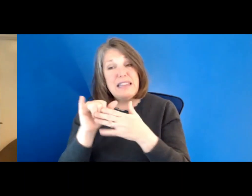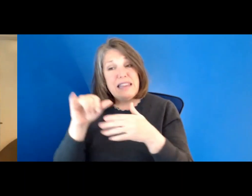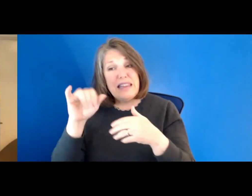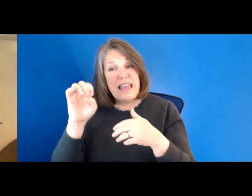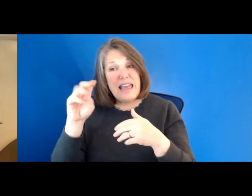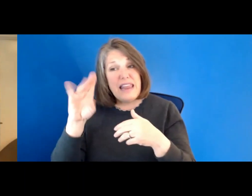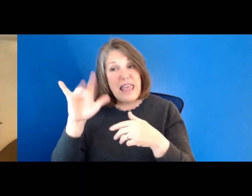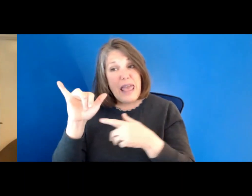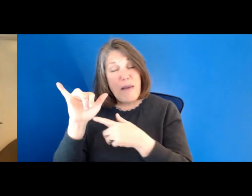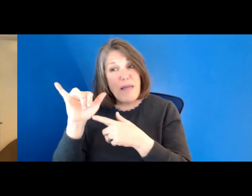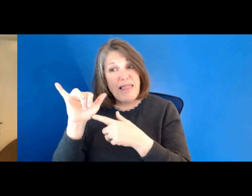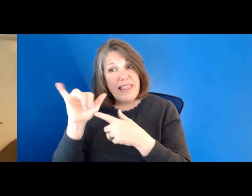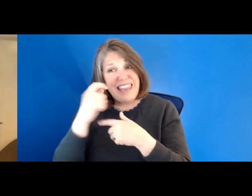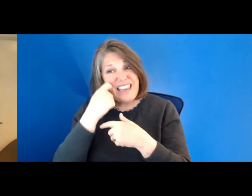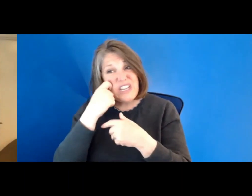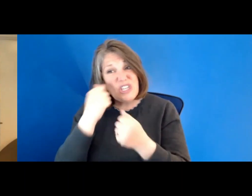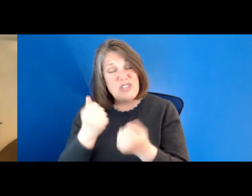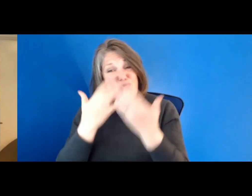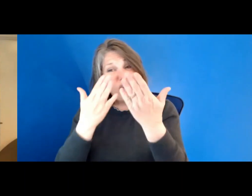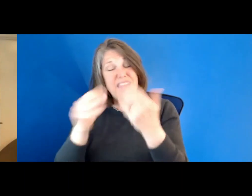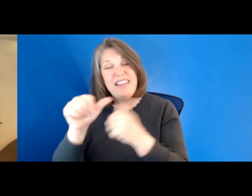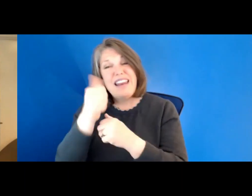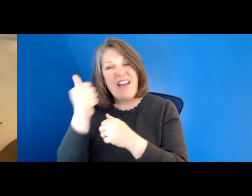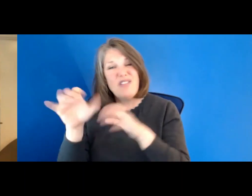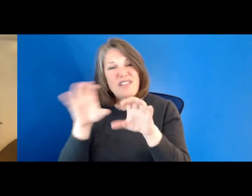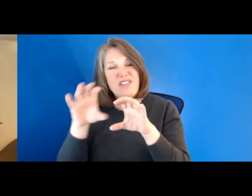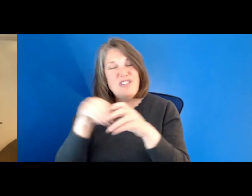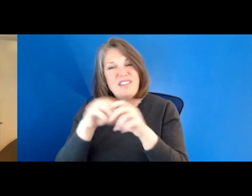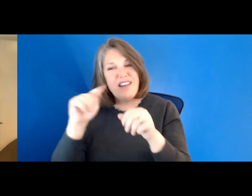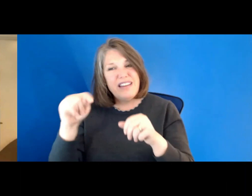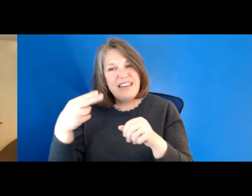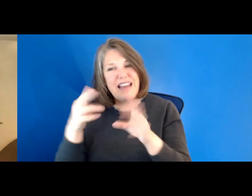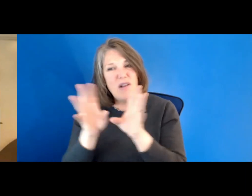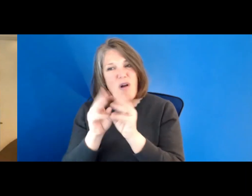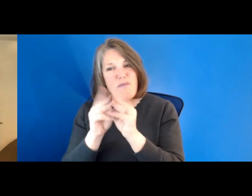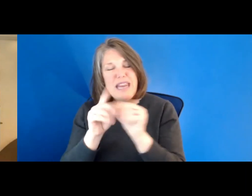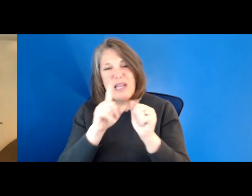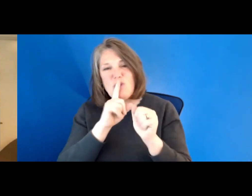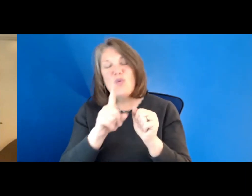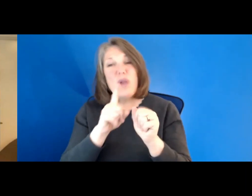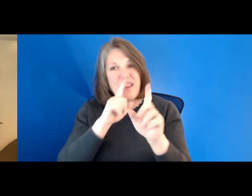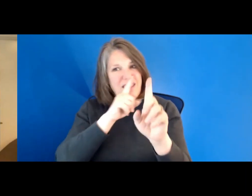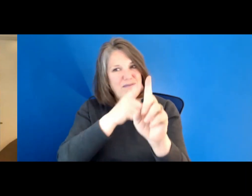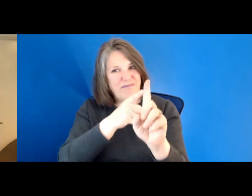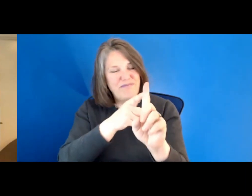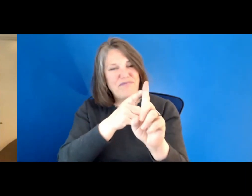17:46:10 , and others that she has done in town hall meetings really speak to disability